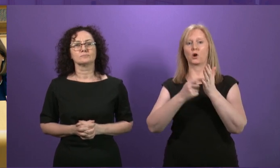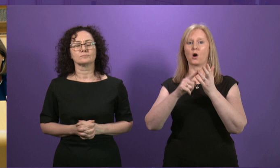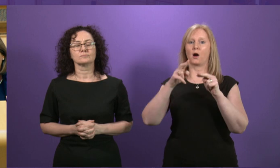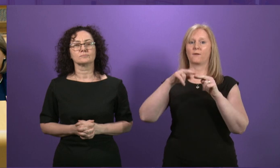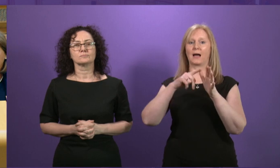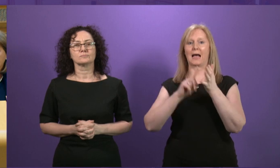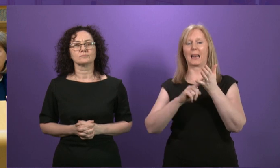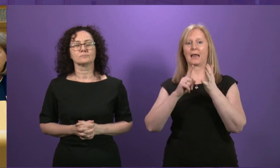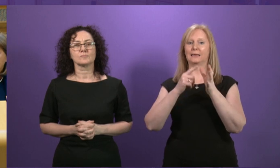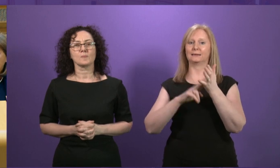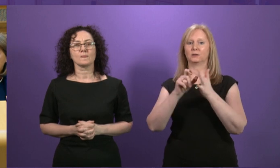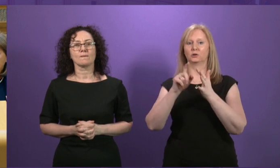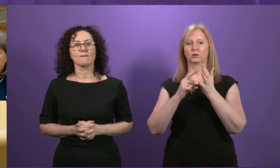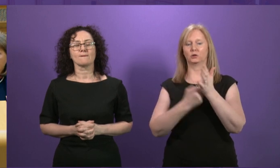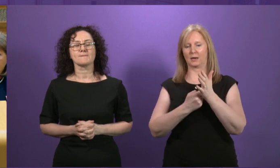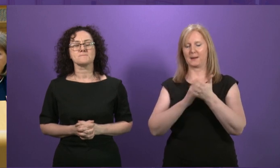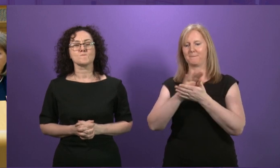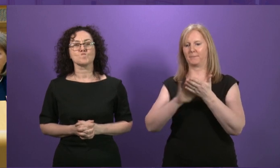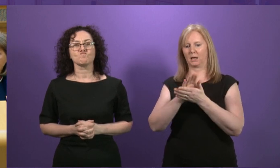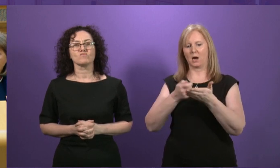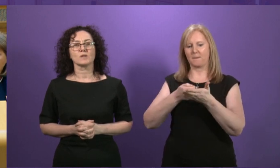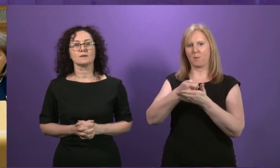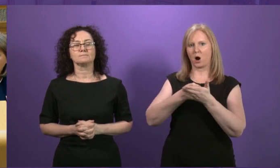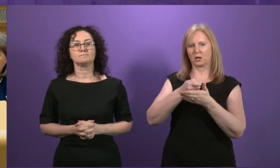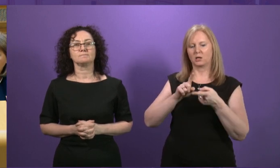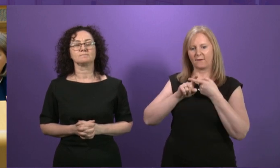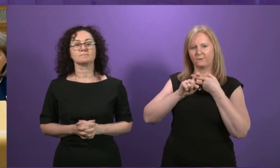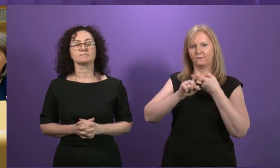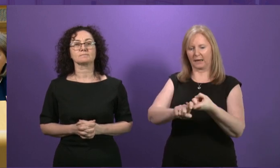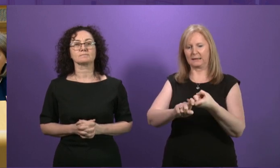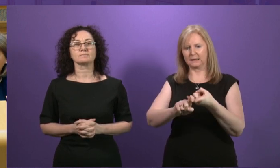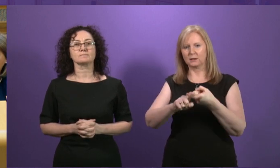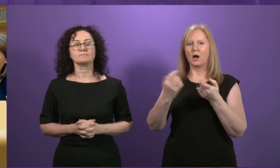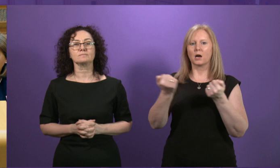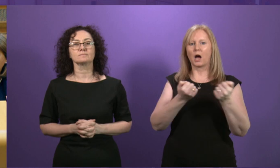still be tied into mortgages or car loans, but they would be paying them off in an untried,